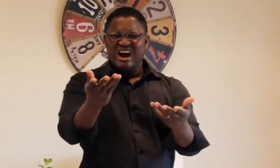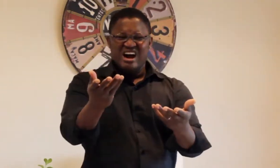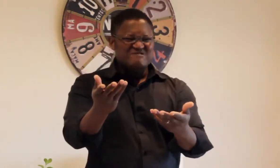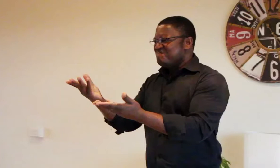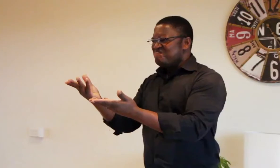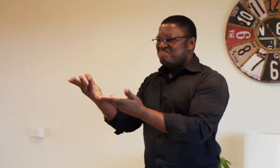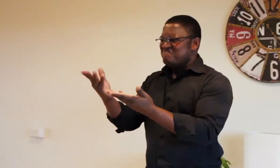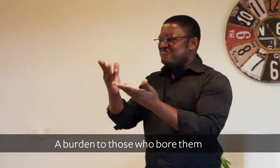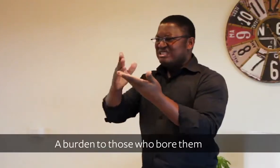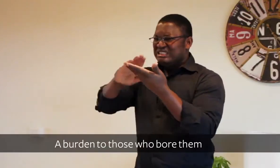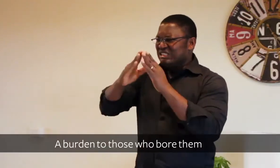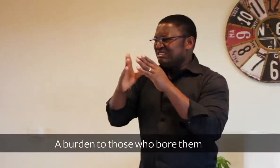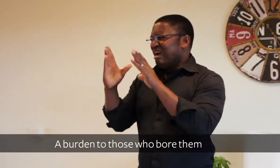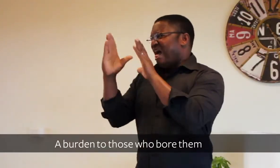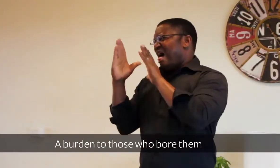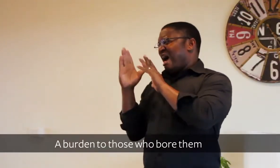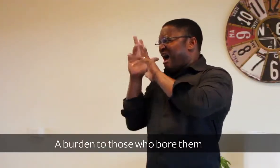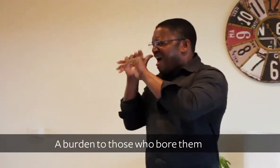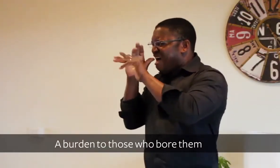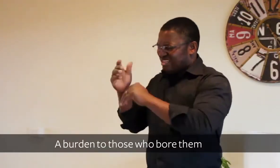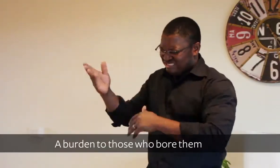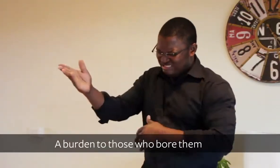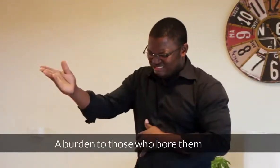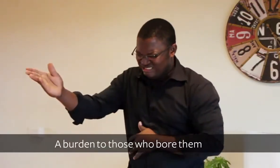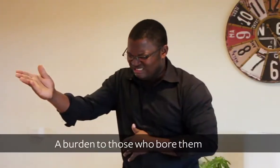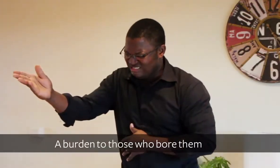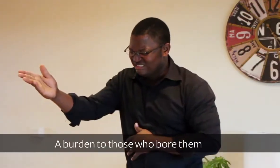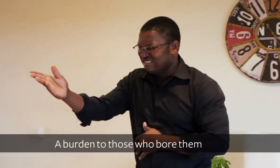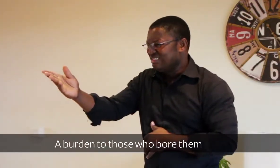a burden to those who bore them